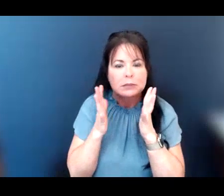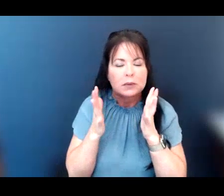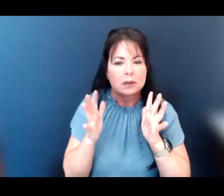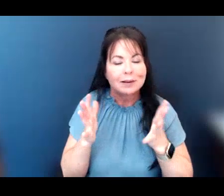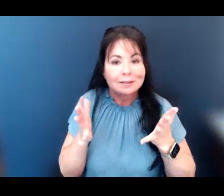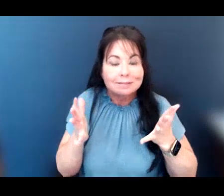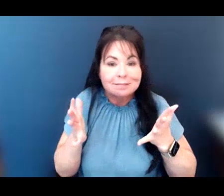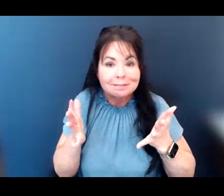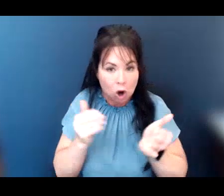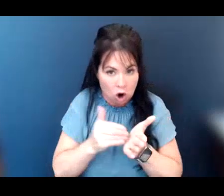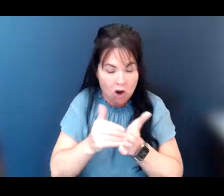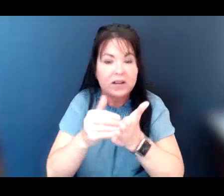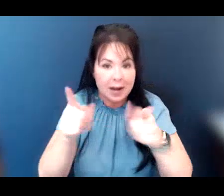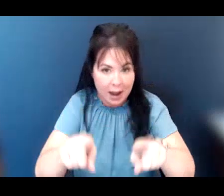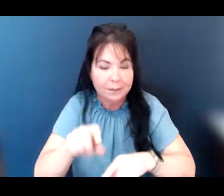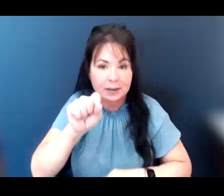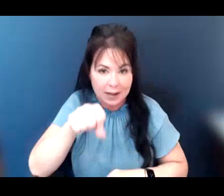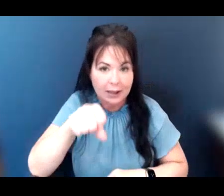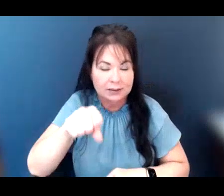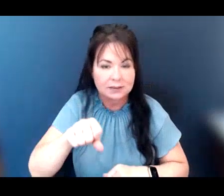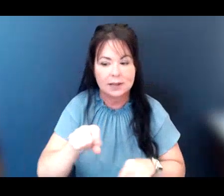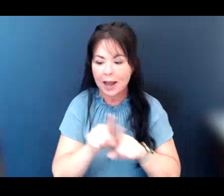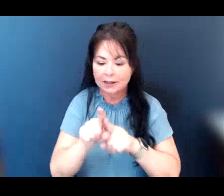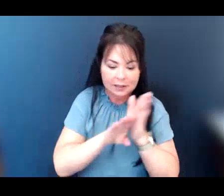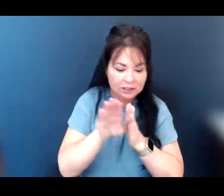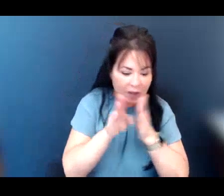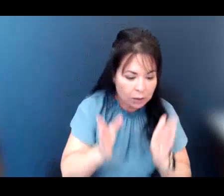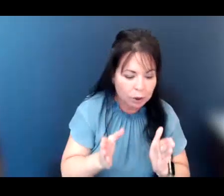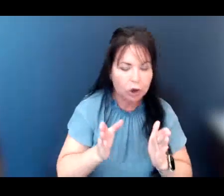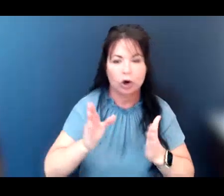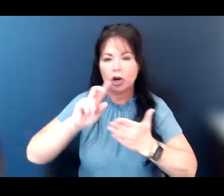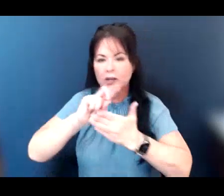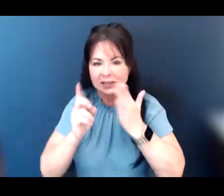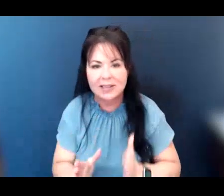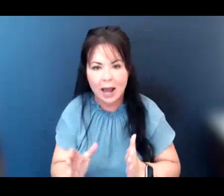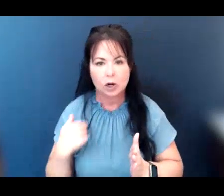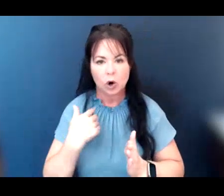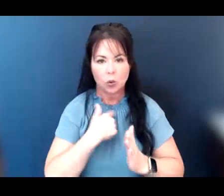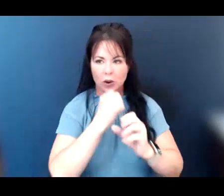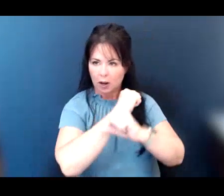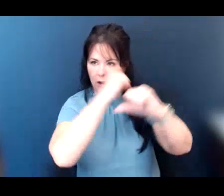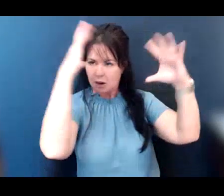Because, as developers, as designers, we envision things happening one way. And then our users get a hold of it.